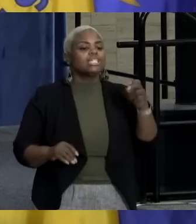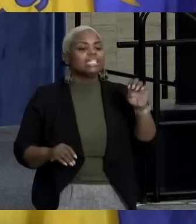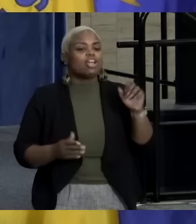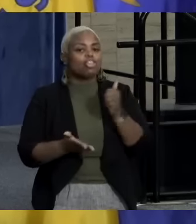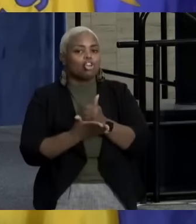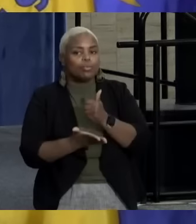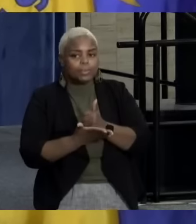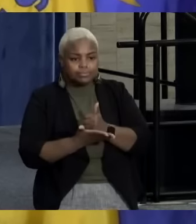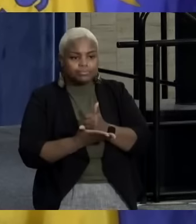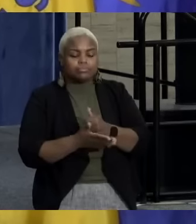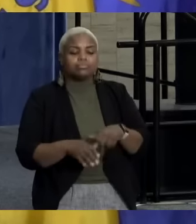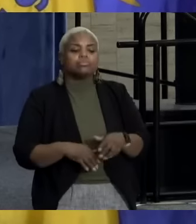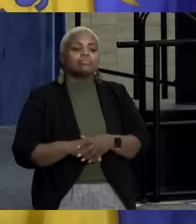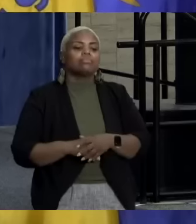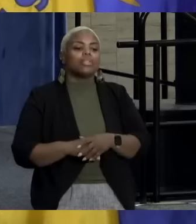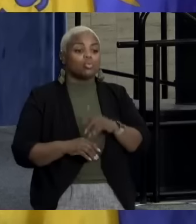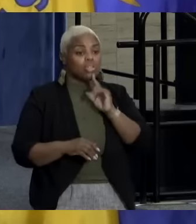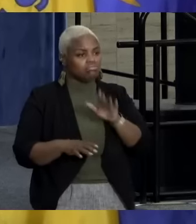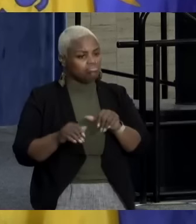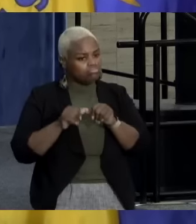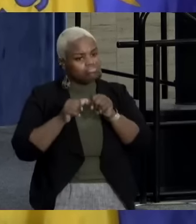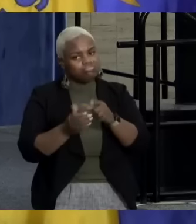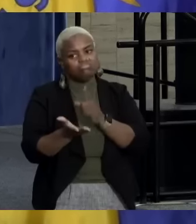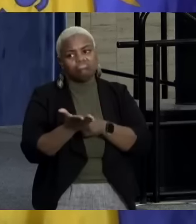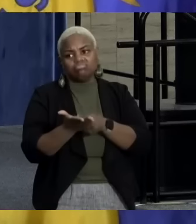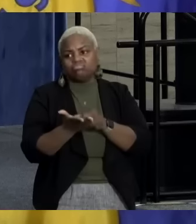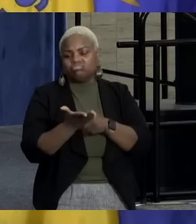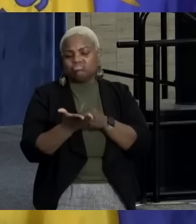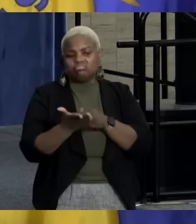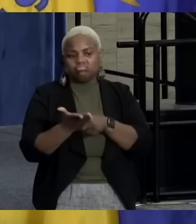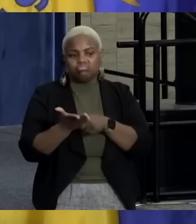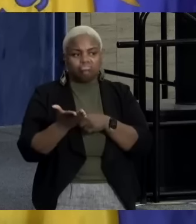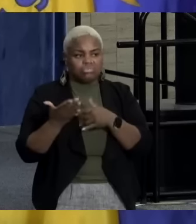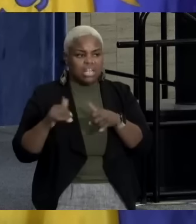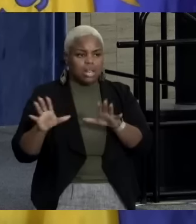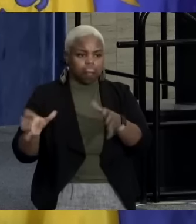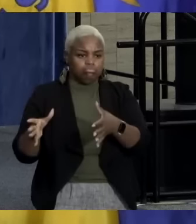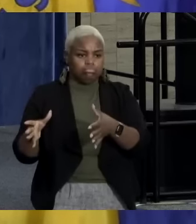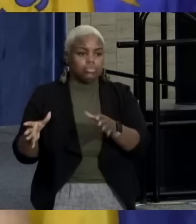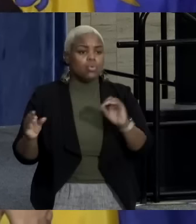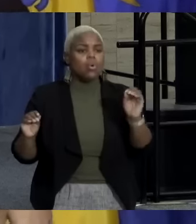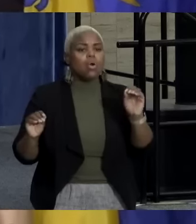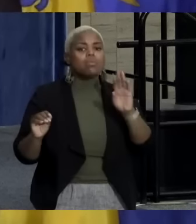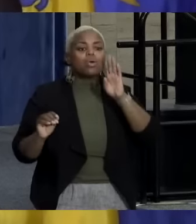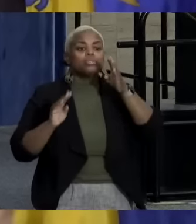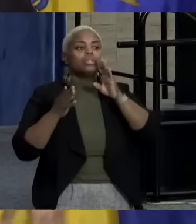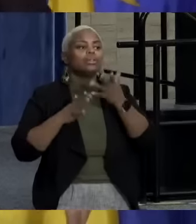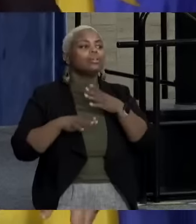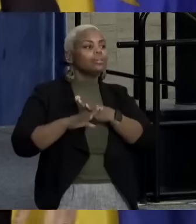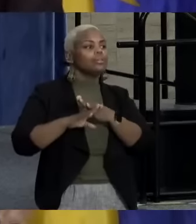allows us to have a robust debate without all the bureaucratic barriers. Thank you.